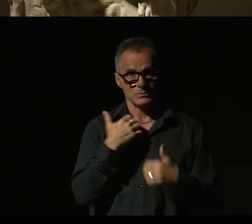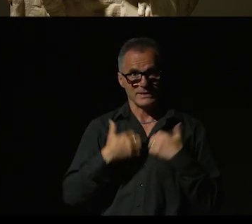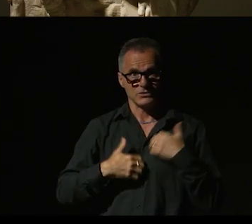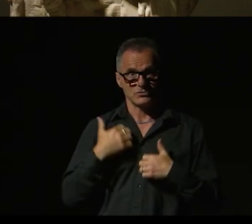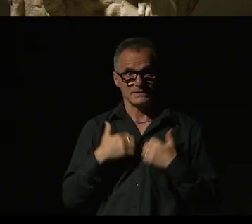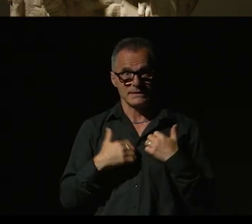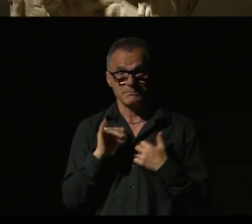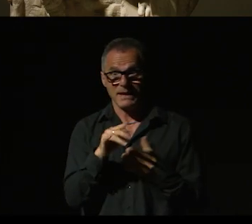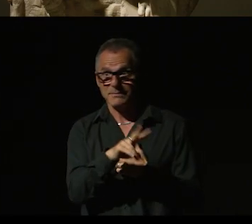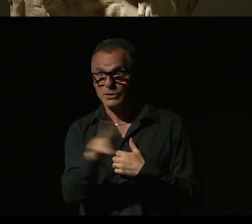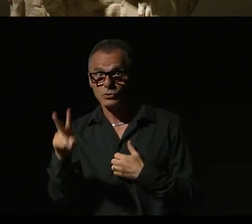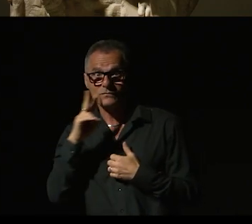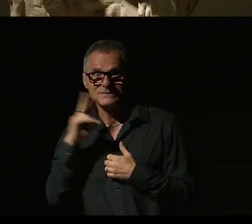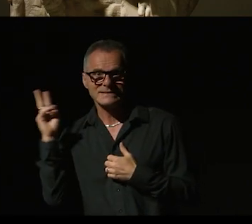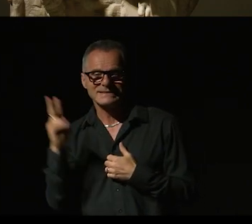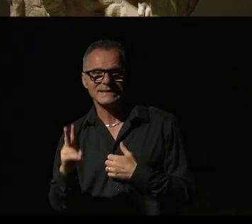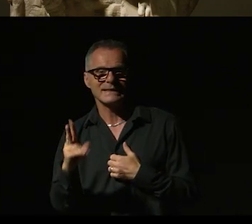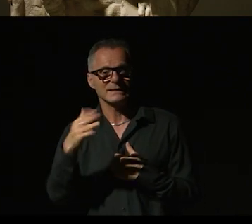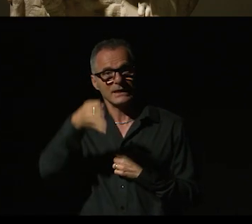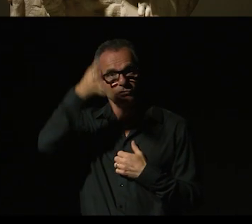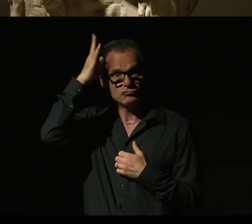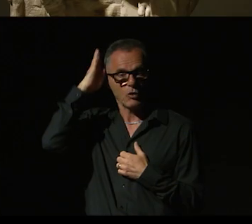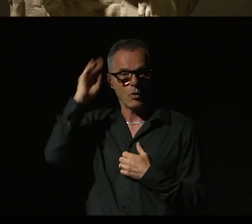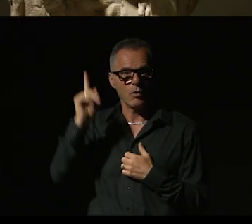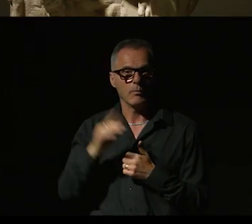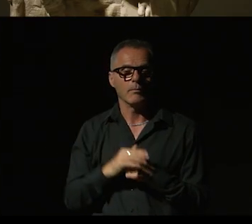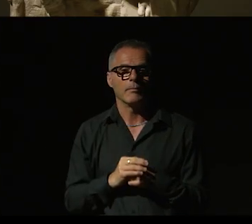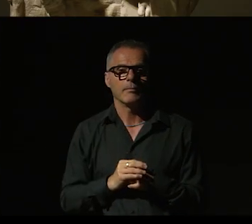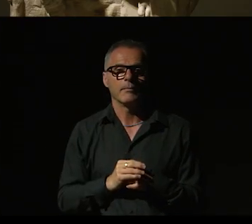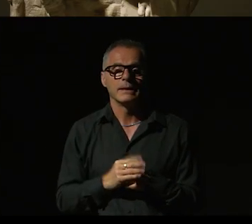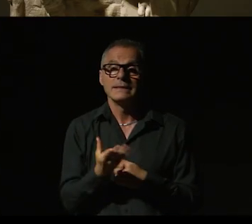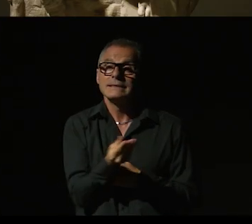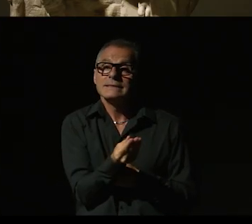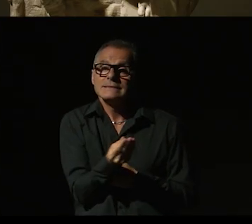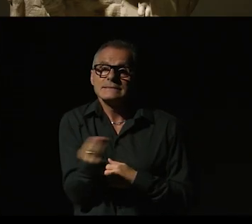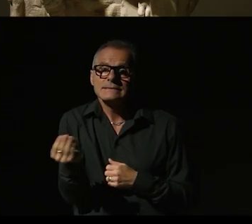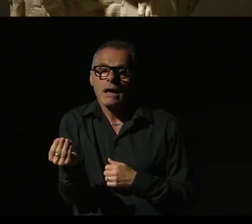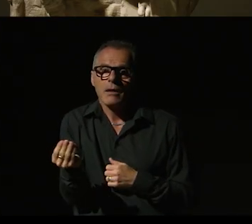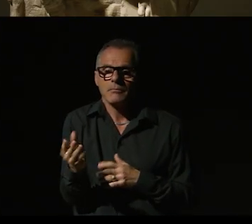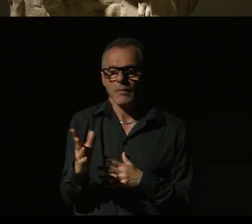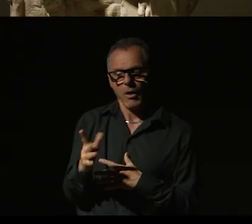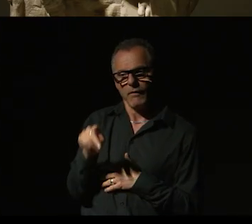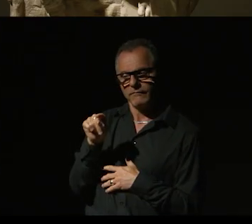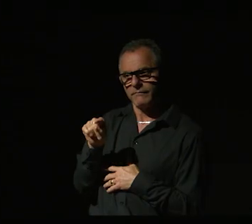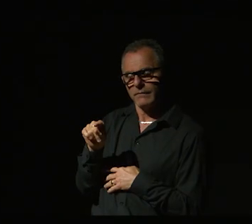that was dedicated to the Farnese Collection, one of these, some of these confrontations between sculpture